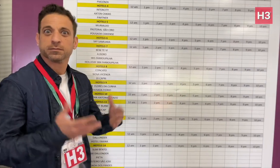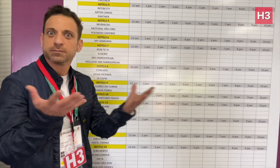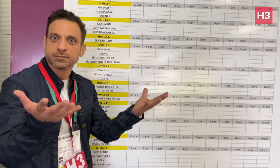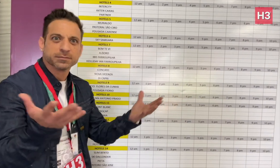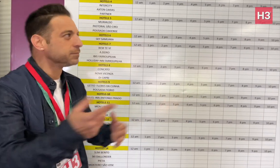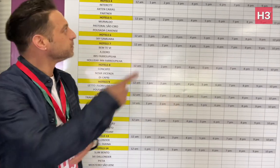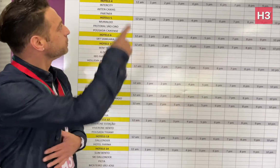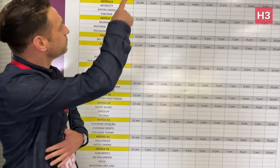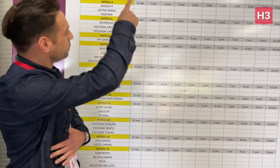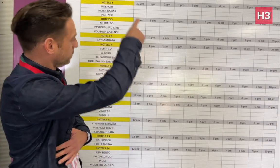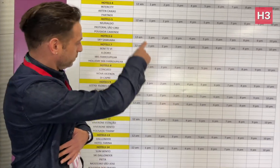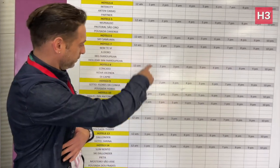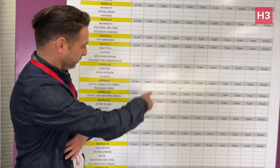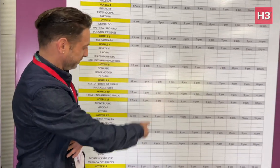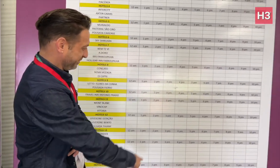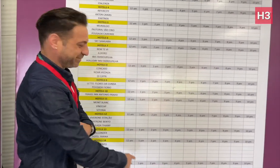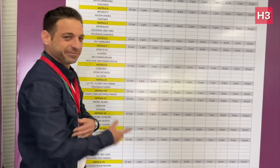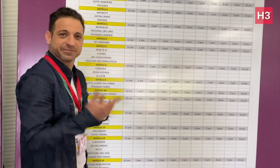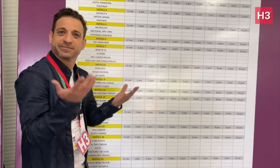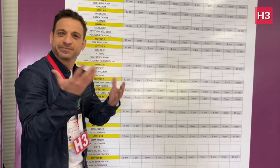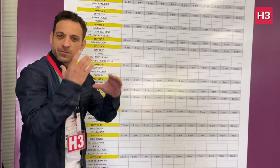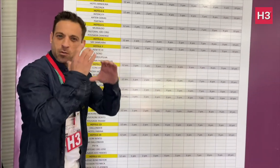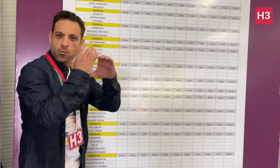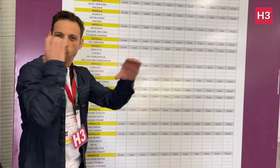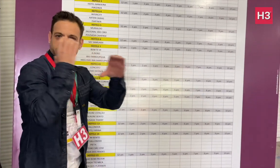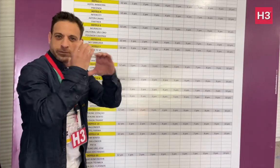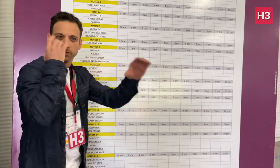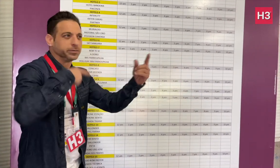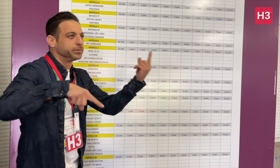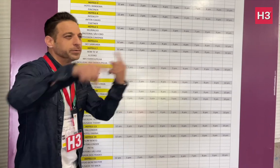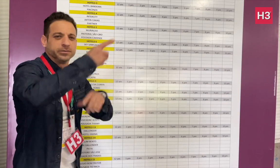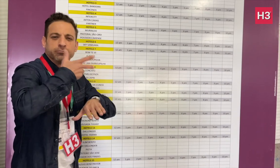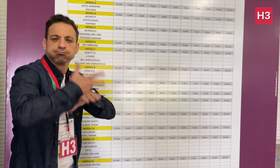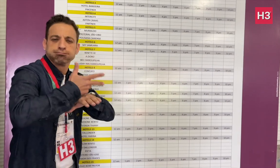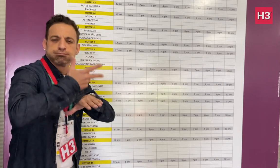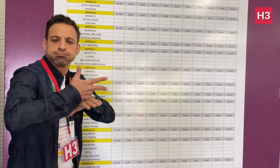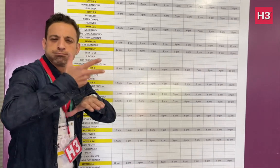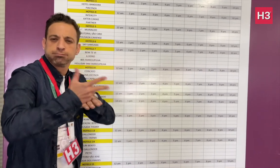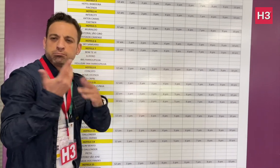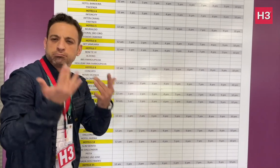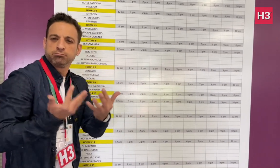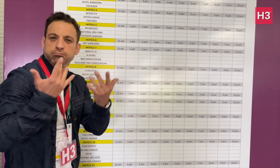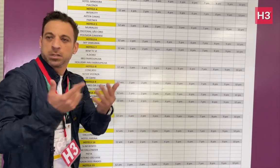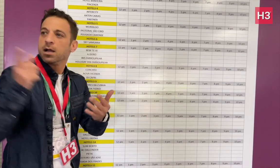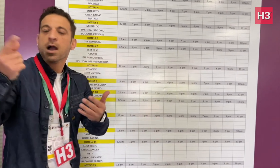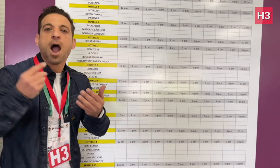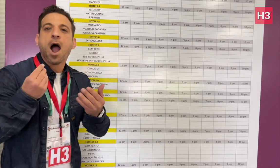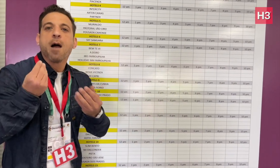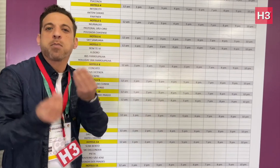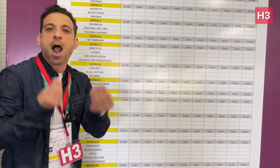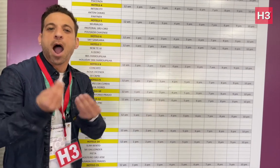Here is the list of large-scale coach operations to transport athletics back to the hotel